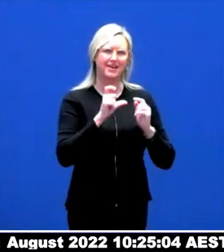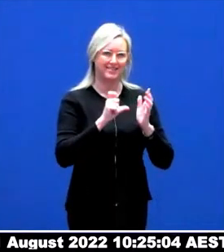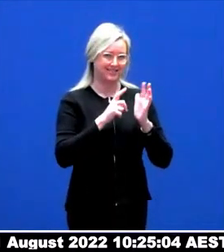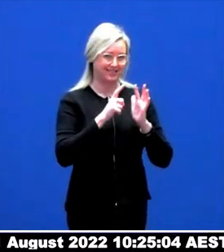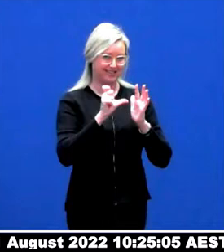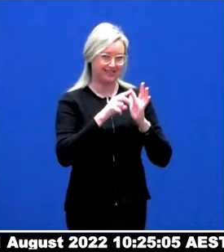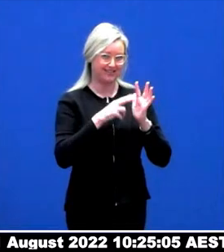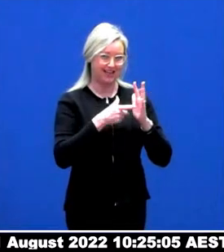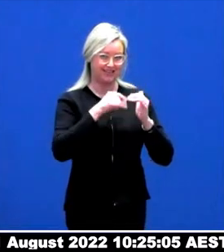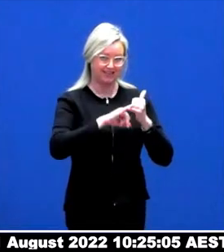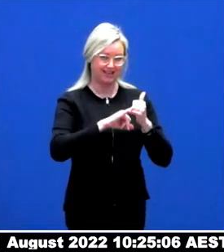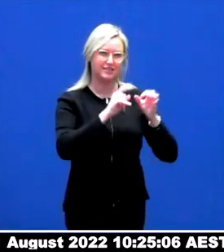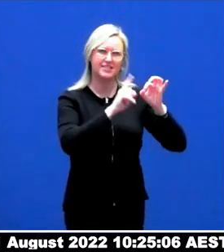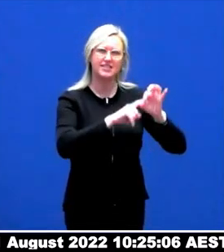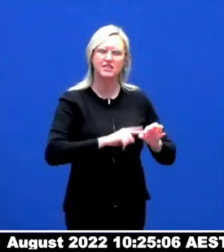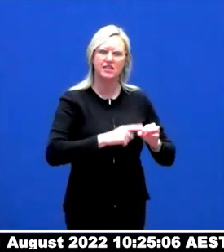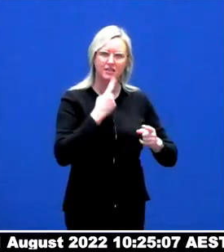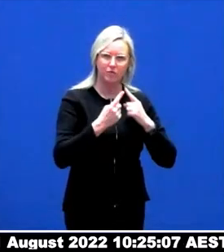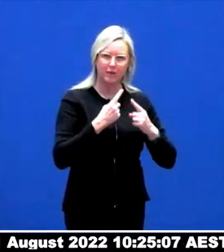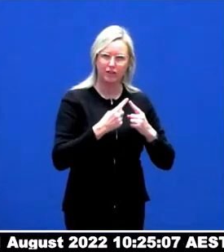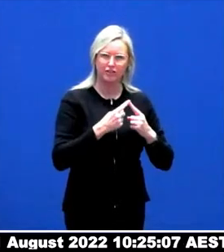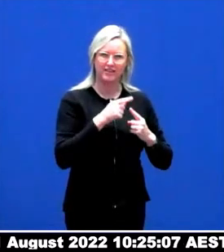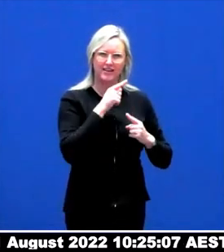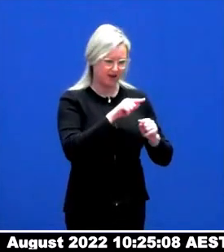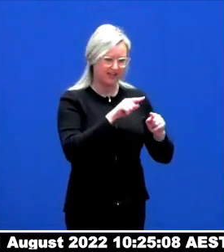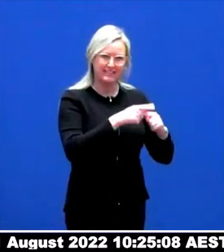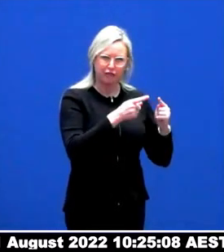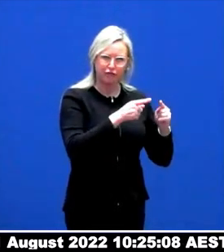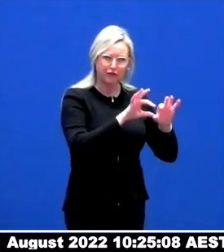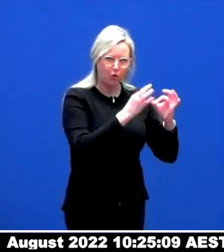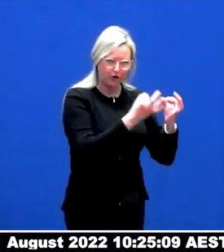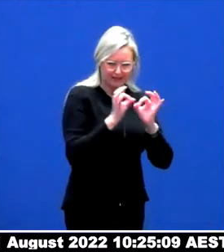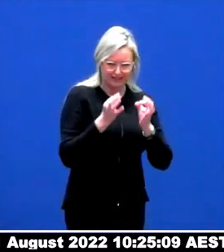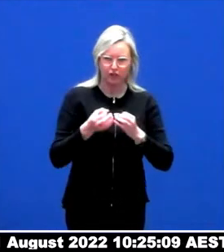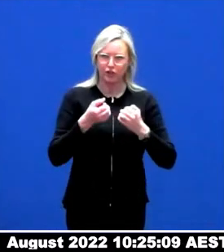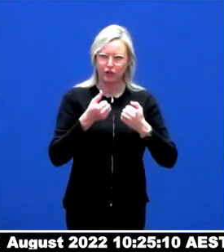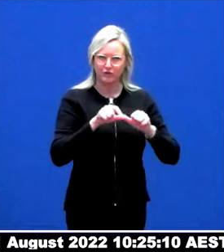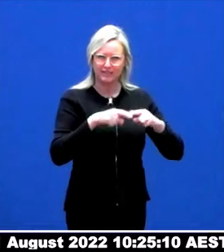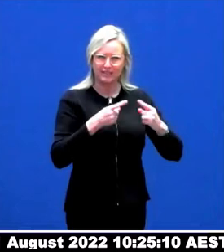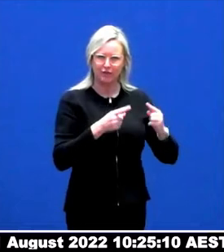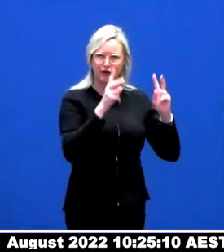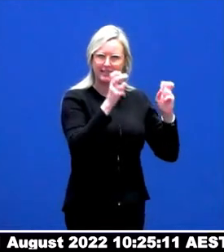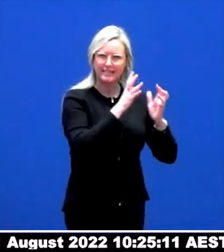you, that they use different definitions of homelessness? I'm aware that there can be different definitions used.